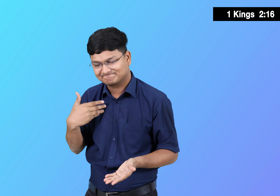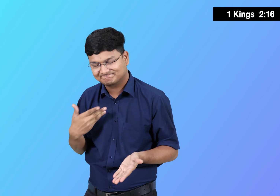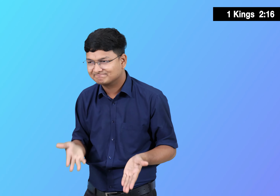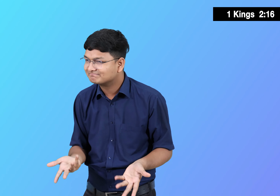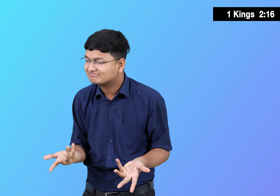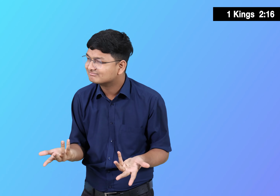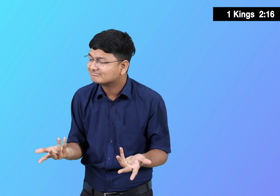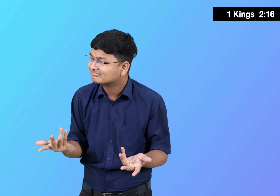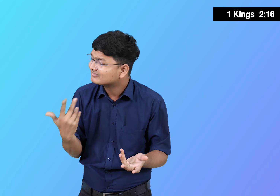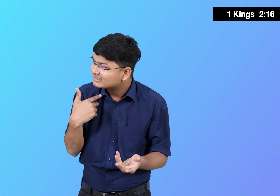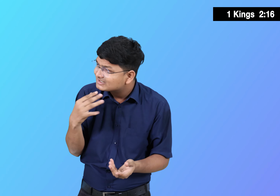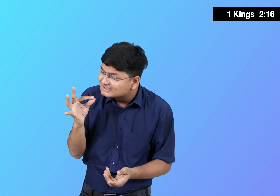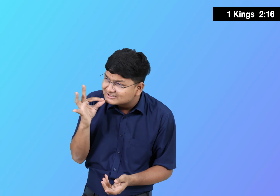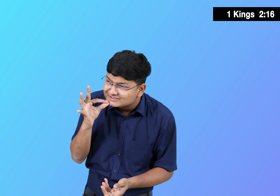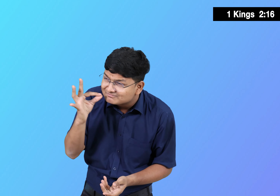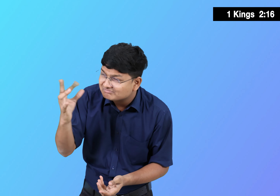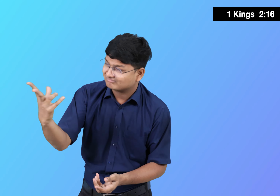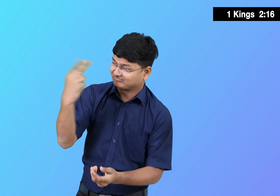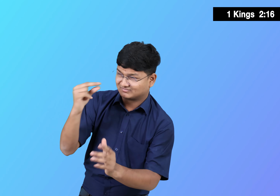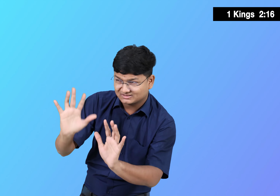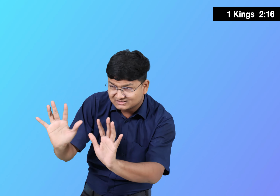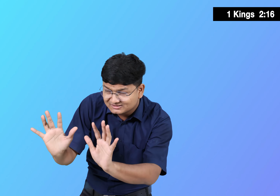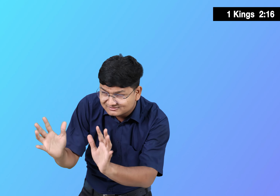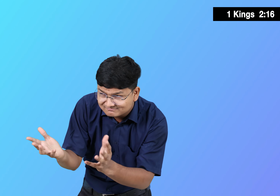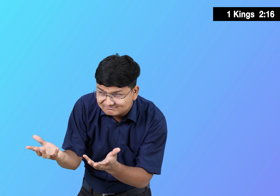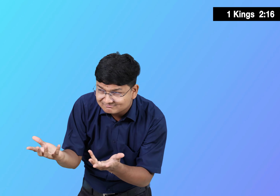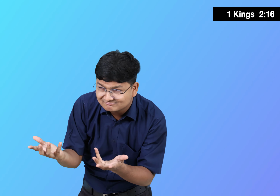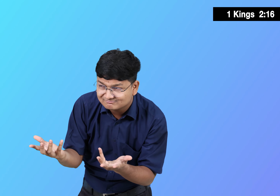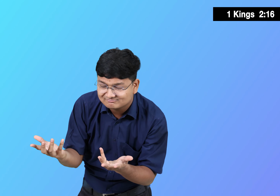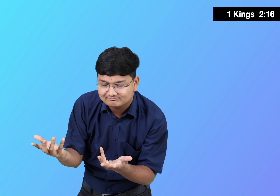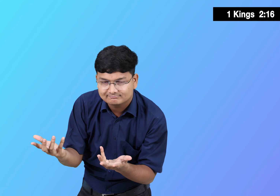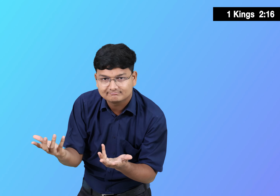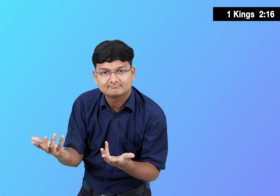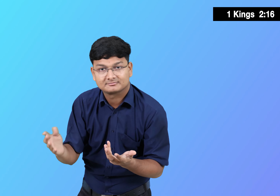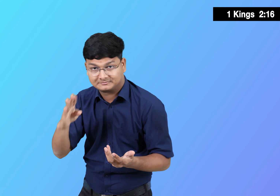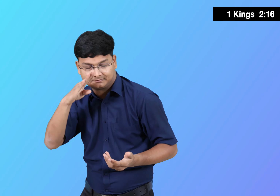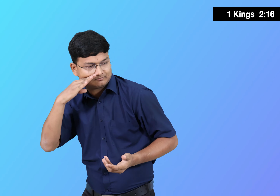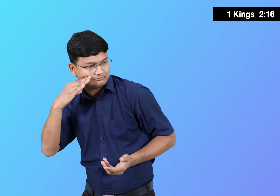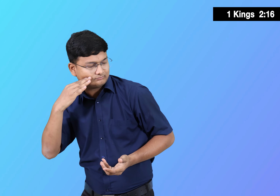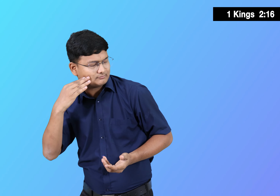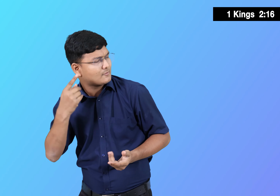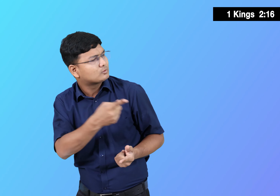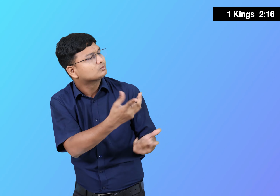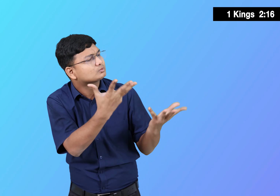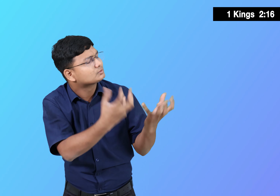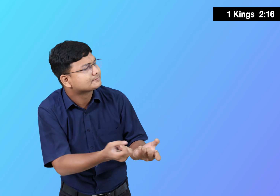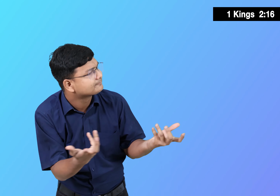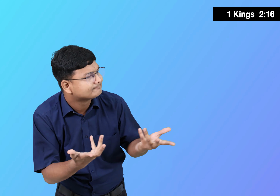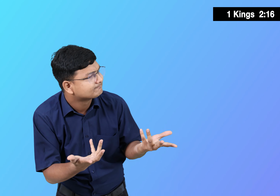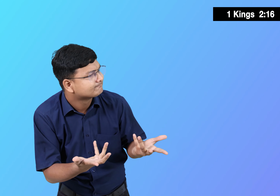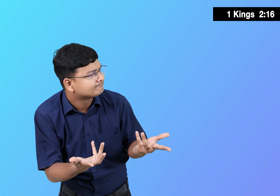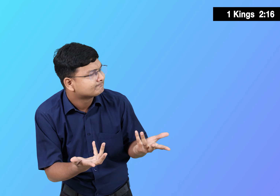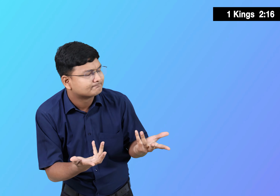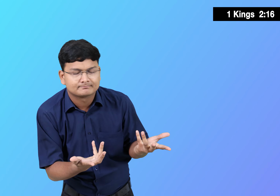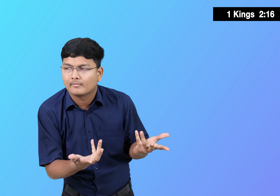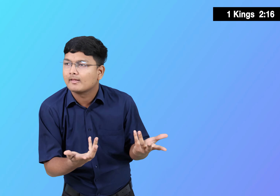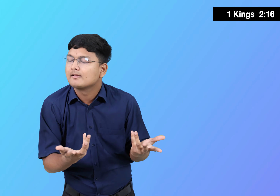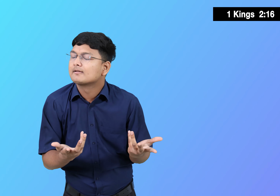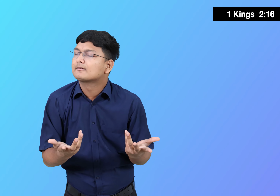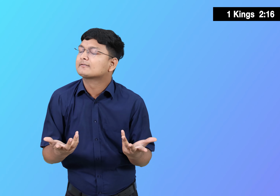But now I have one thing to ask you. Please don’t refuse me.” Bathsheba answered, “What do you want?”